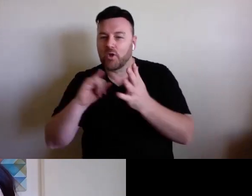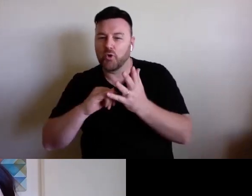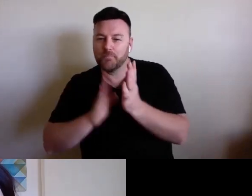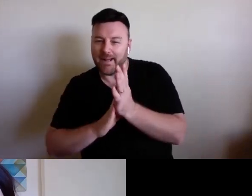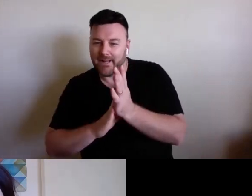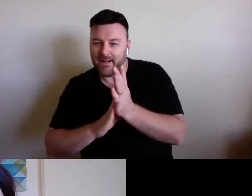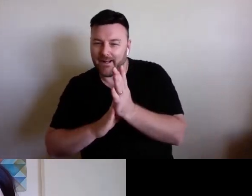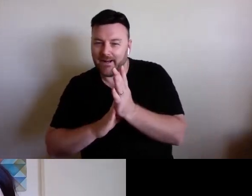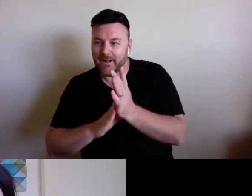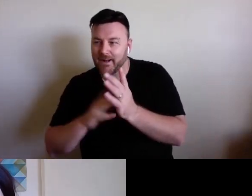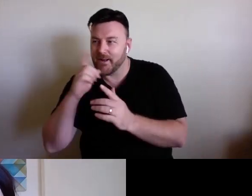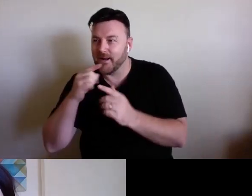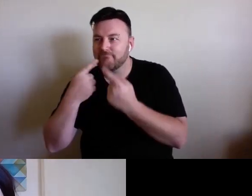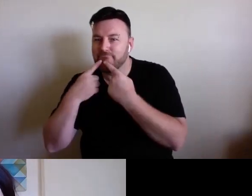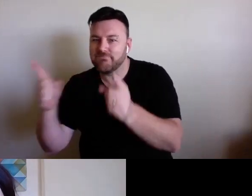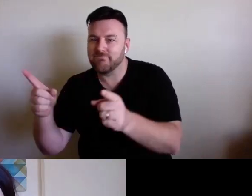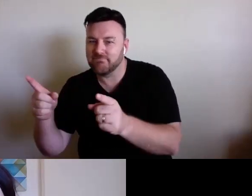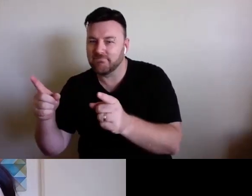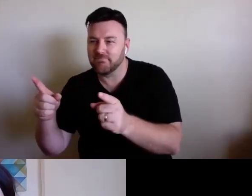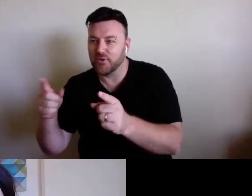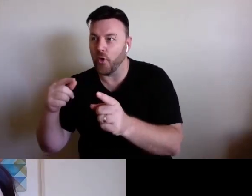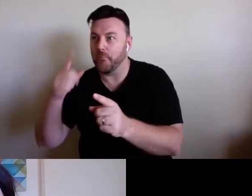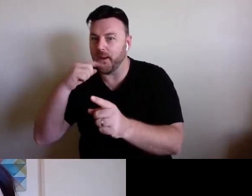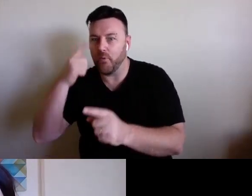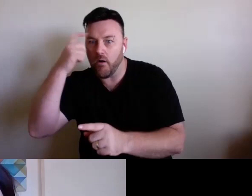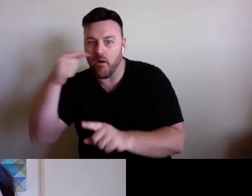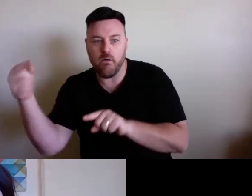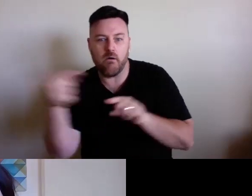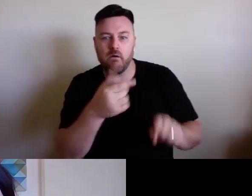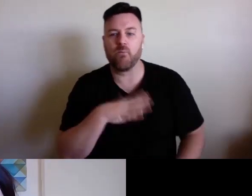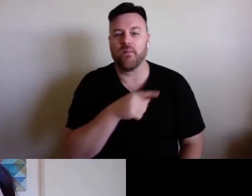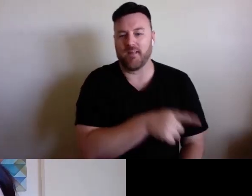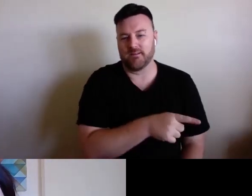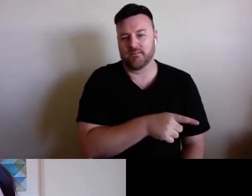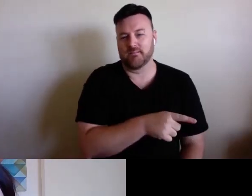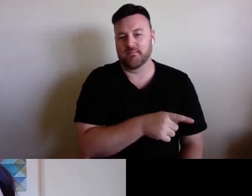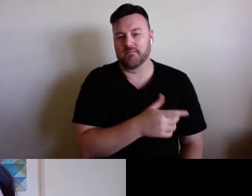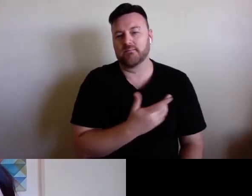their shows will rival the audience that goes to something like Glastonbury. That audience is highly, highly engaged. They can